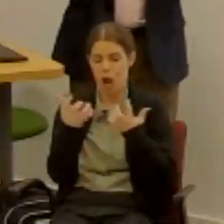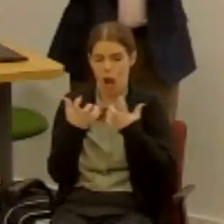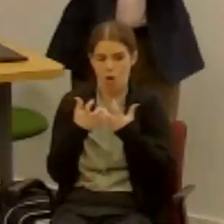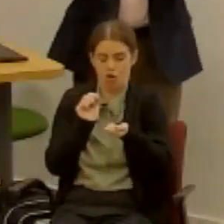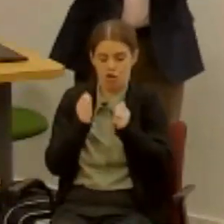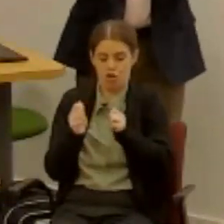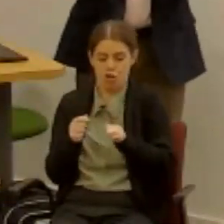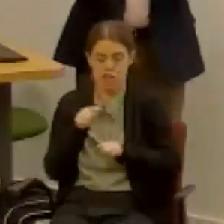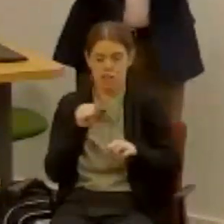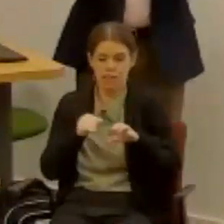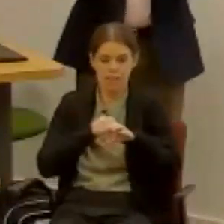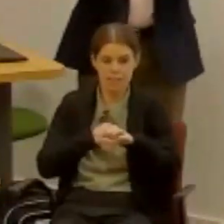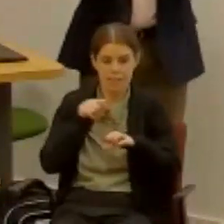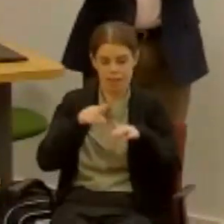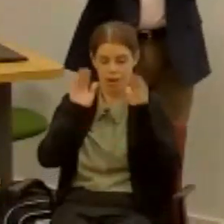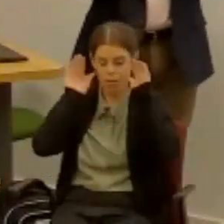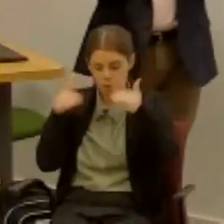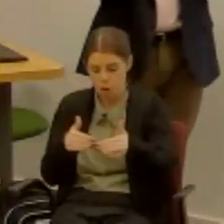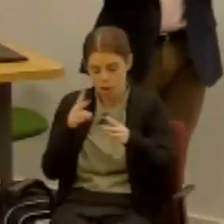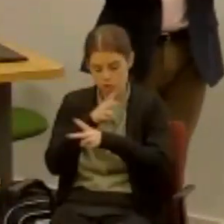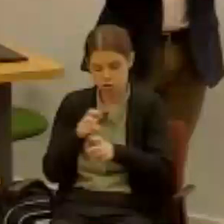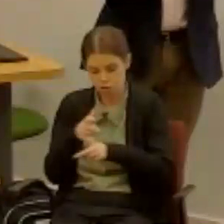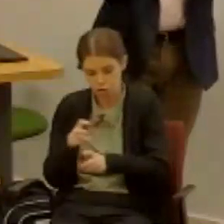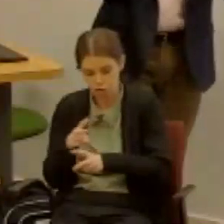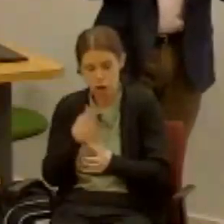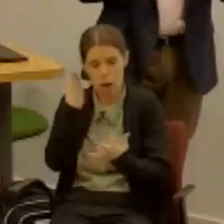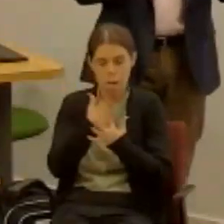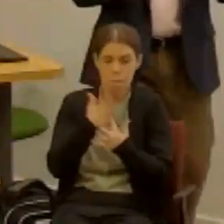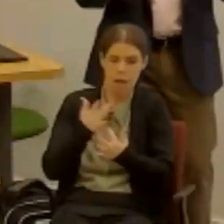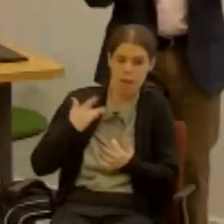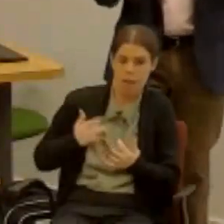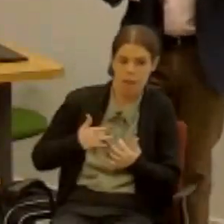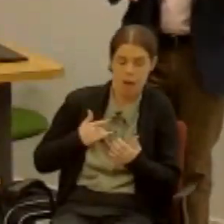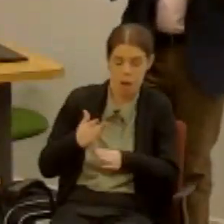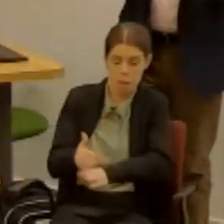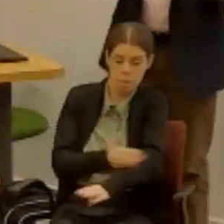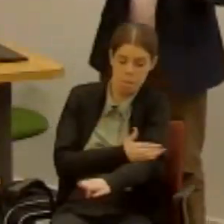So that's a focus of research that work out and midlife long before disease symptoms might marriage.